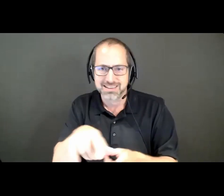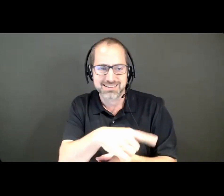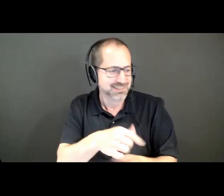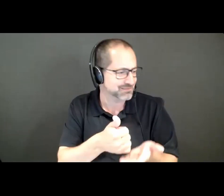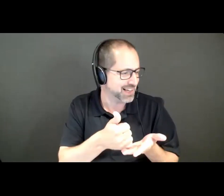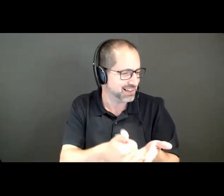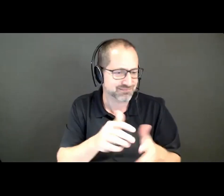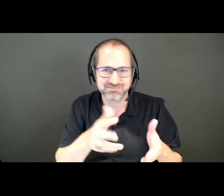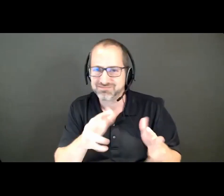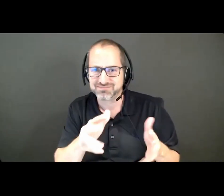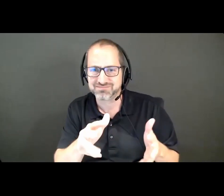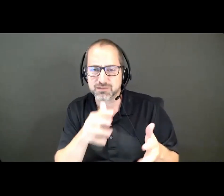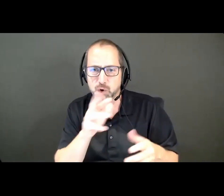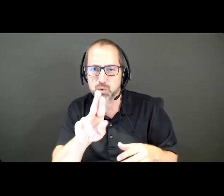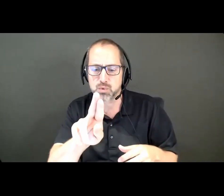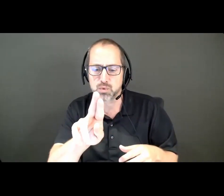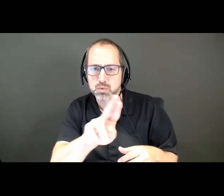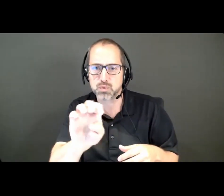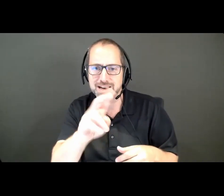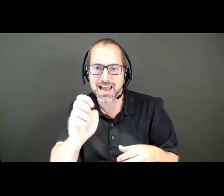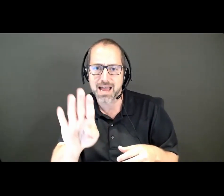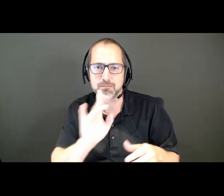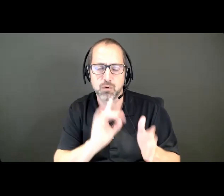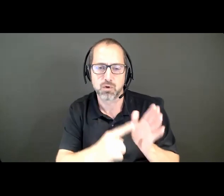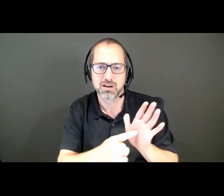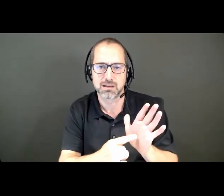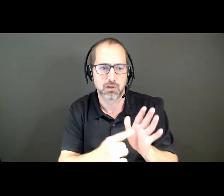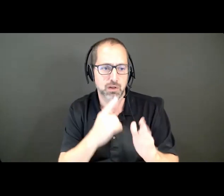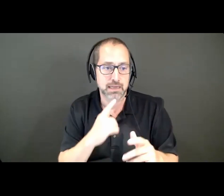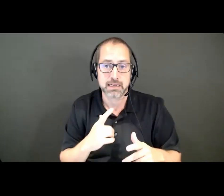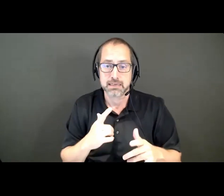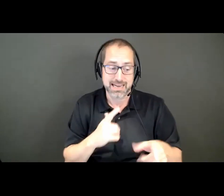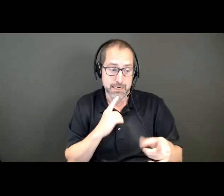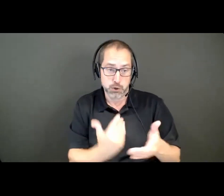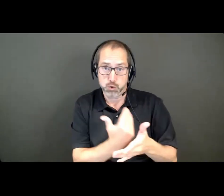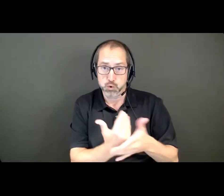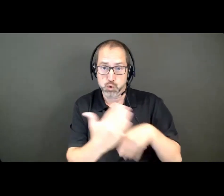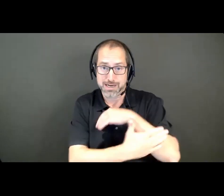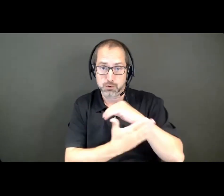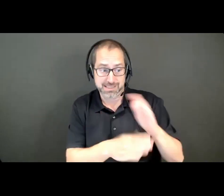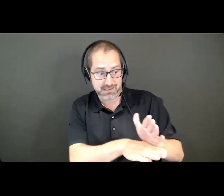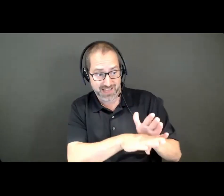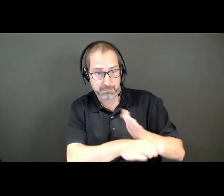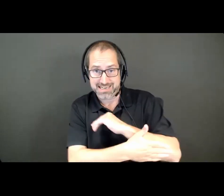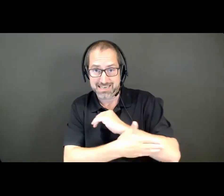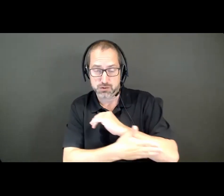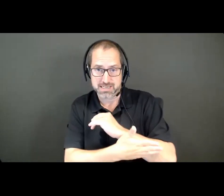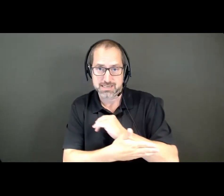for example, facilities in developing countries. But let us take a step back into the archive for